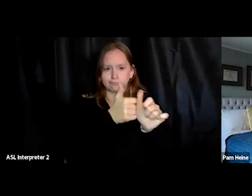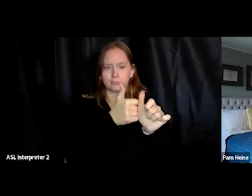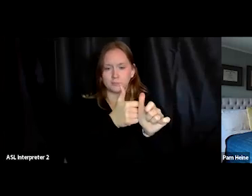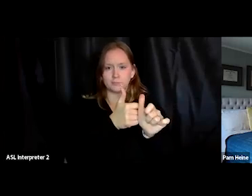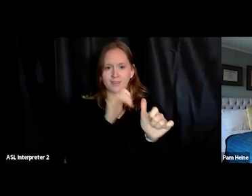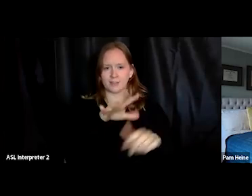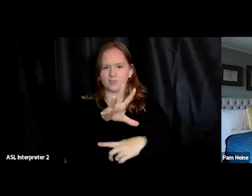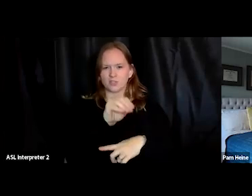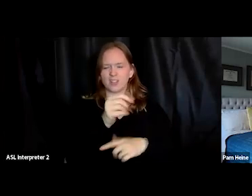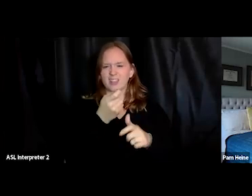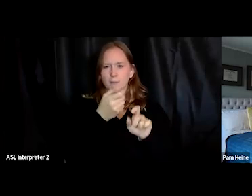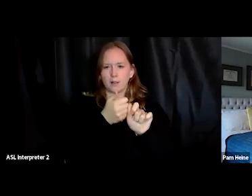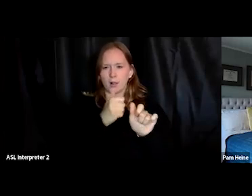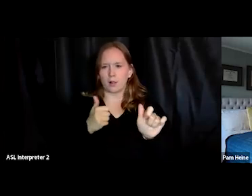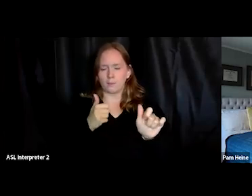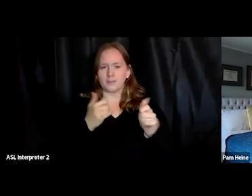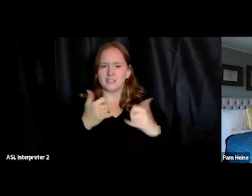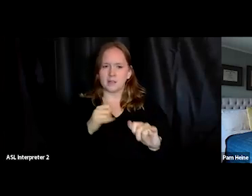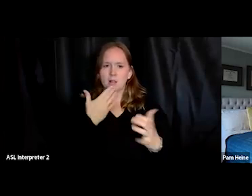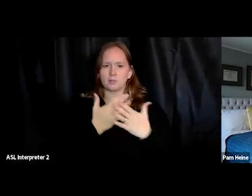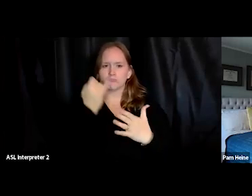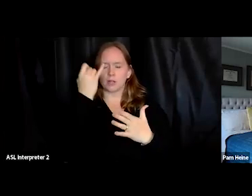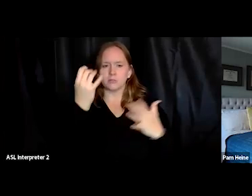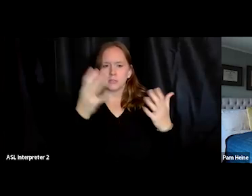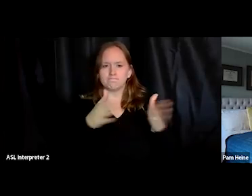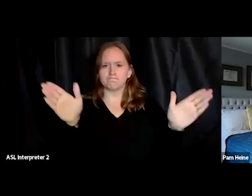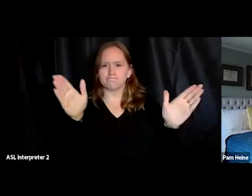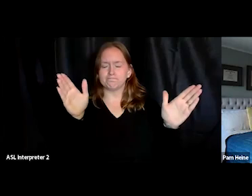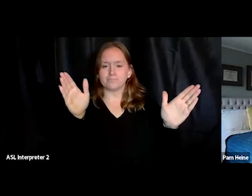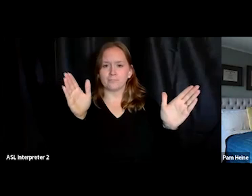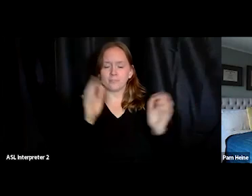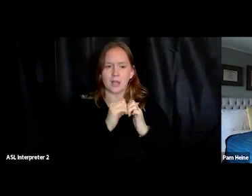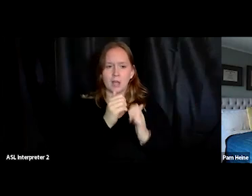but it still gives you an idea of how Social Security does assess a person's RFC